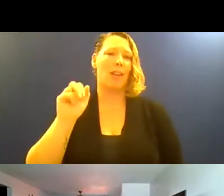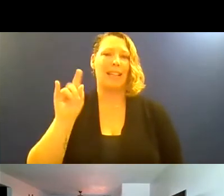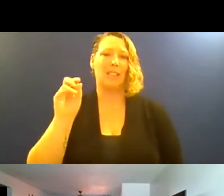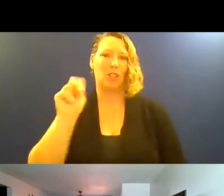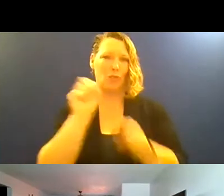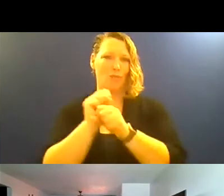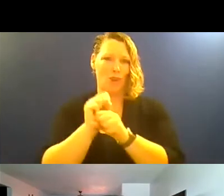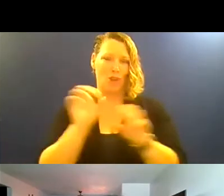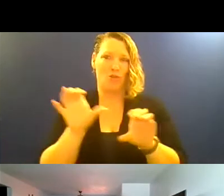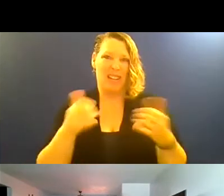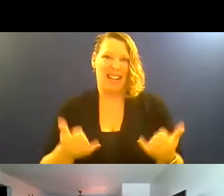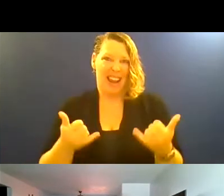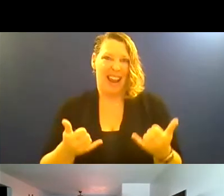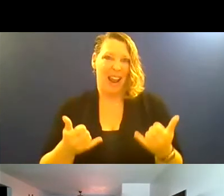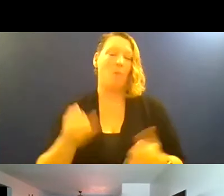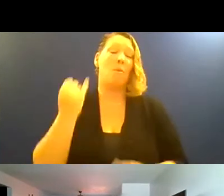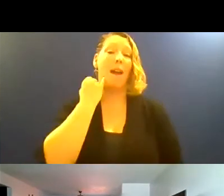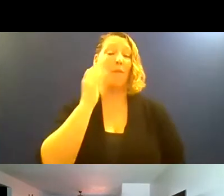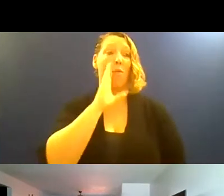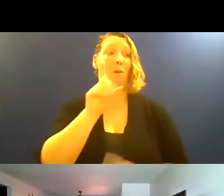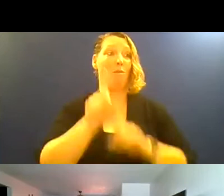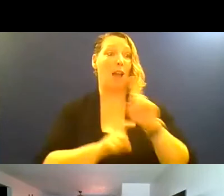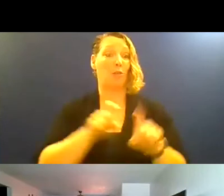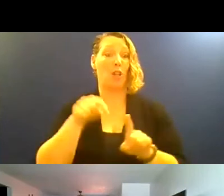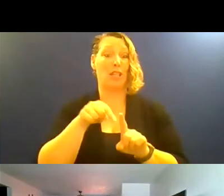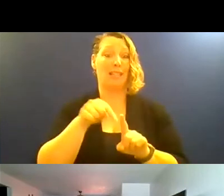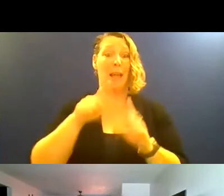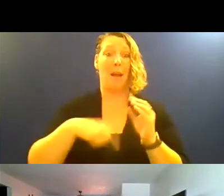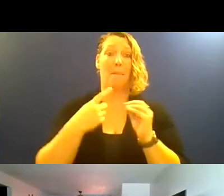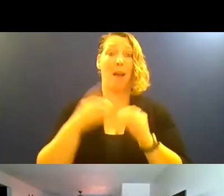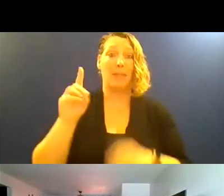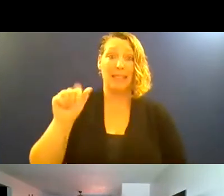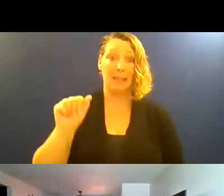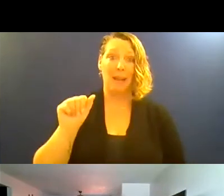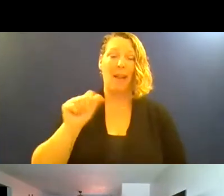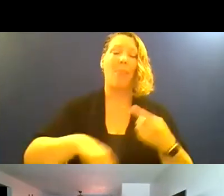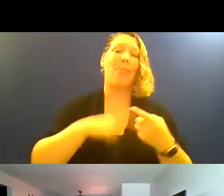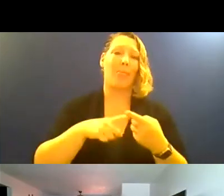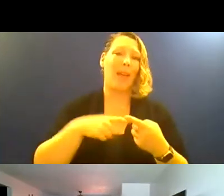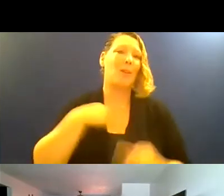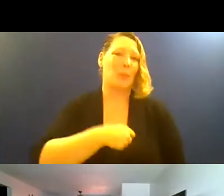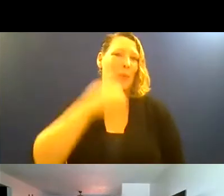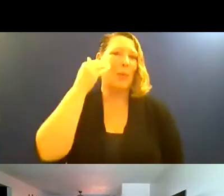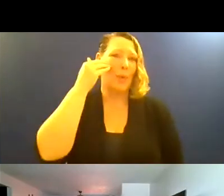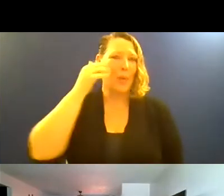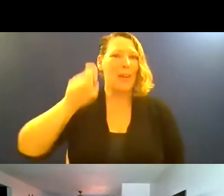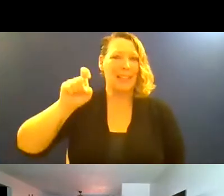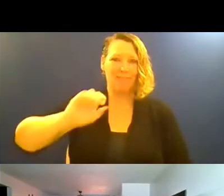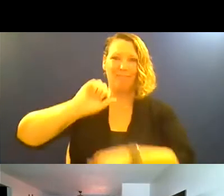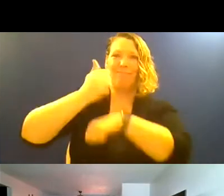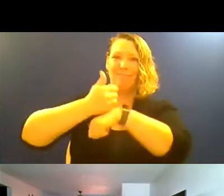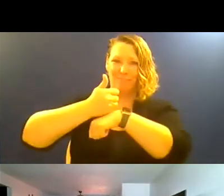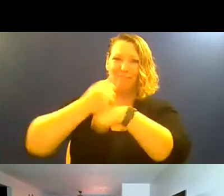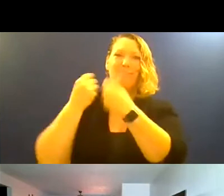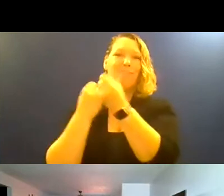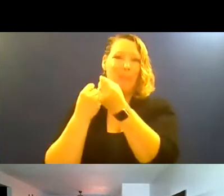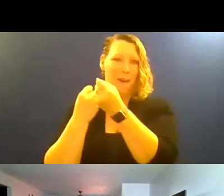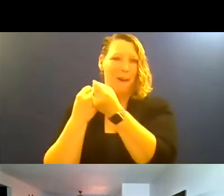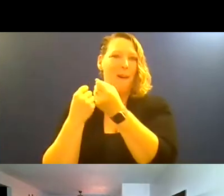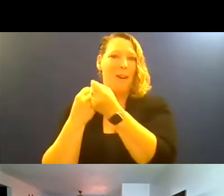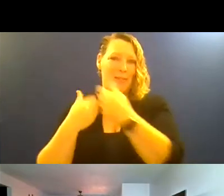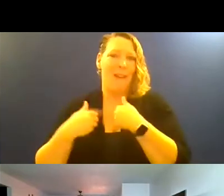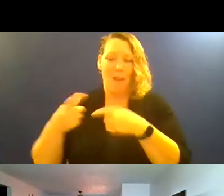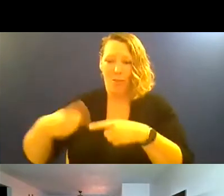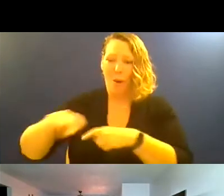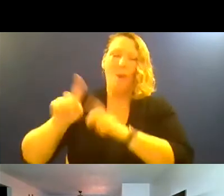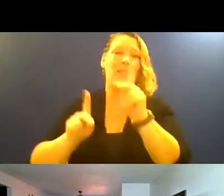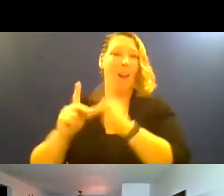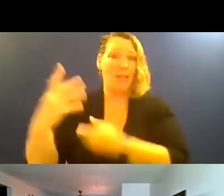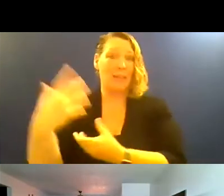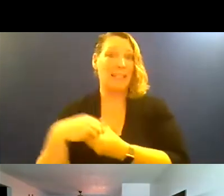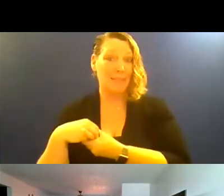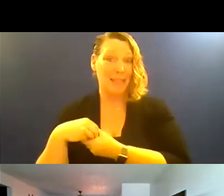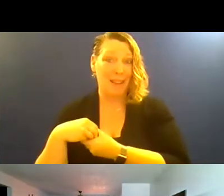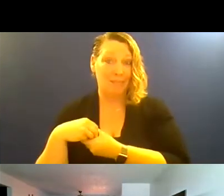You know, if we were going to start to ask questions about disability, then we also knew that we needed to set up an infrastructure of support to have those folks participate, right?